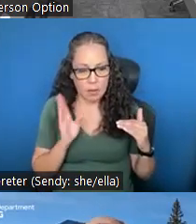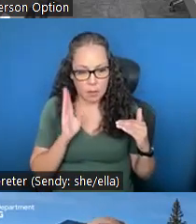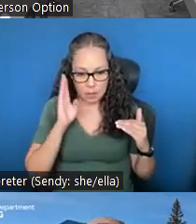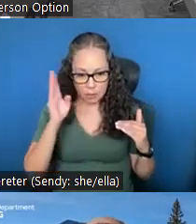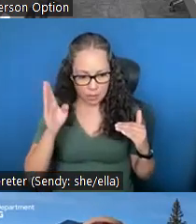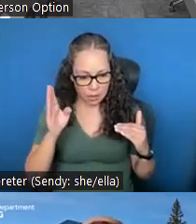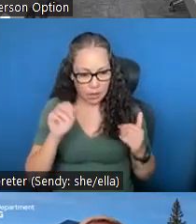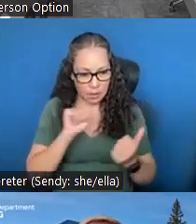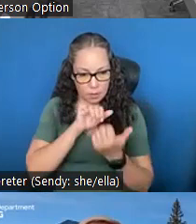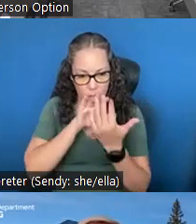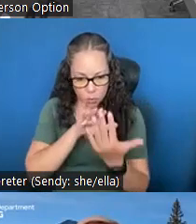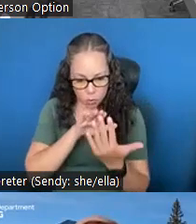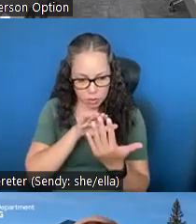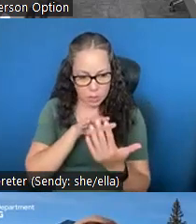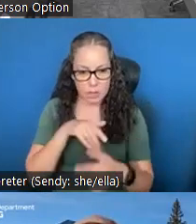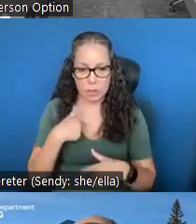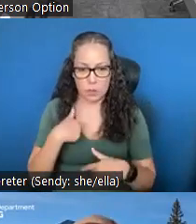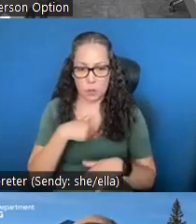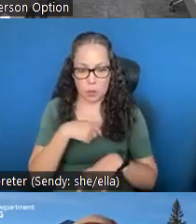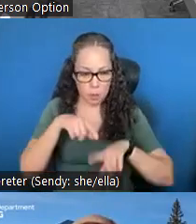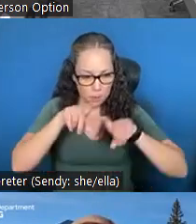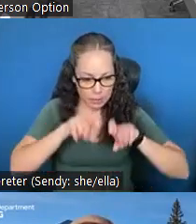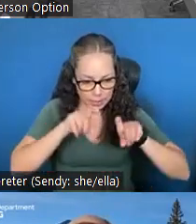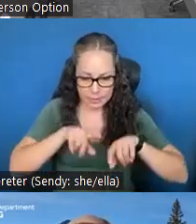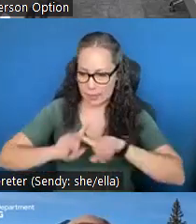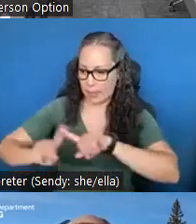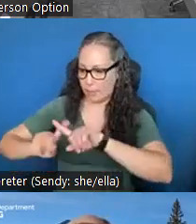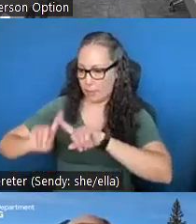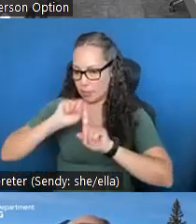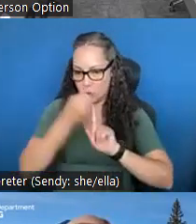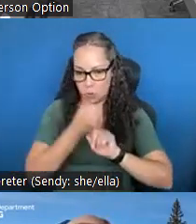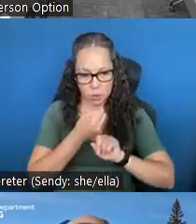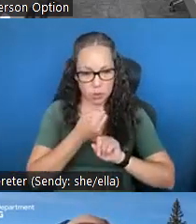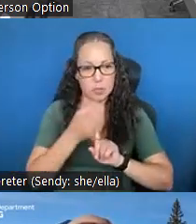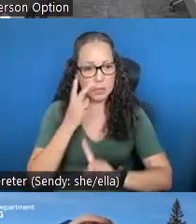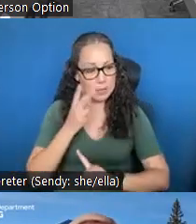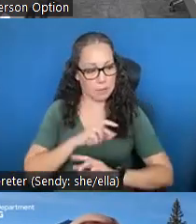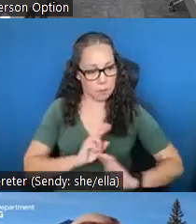while be where we will be testing scenarios for a Future Ready California aging Network